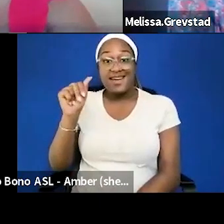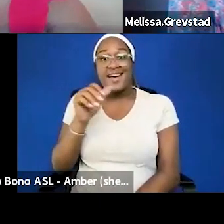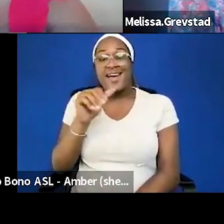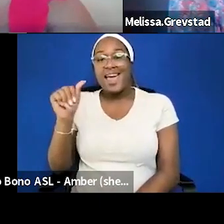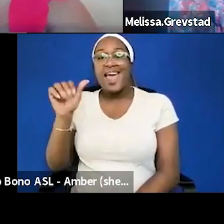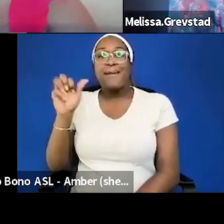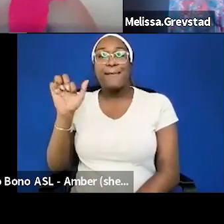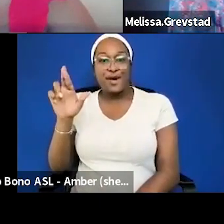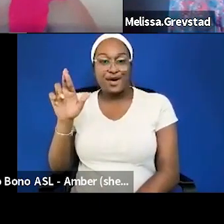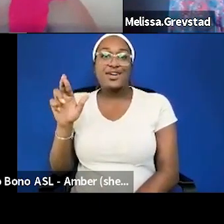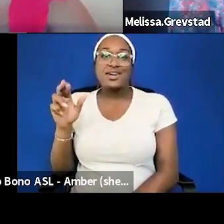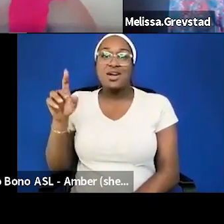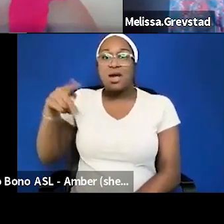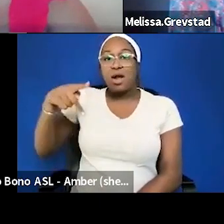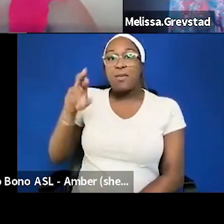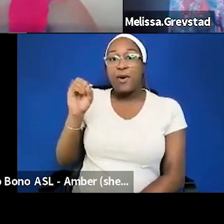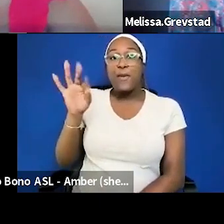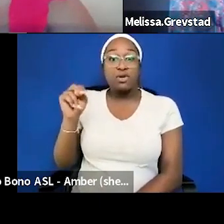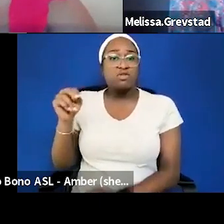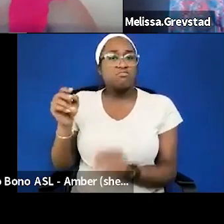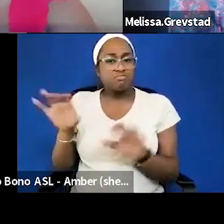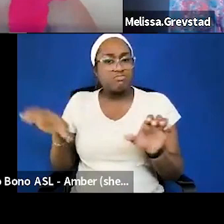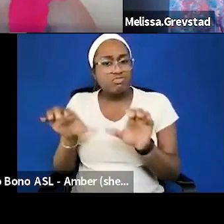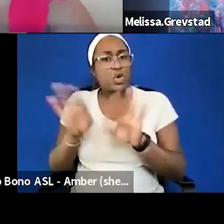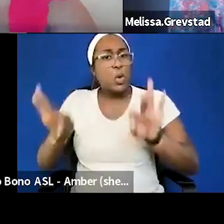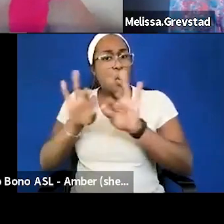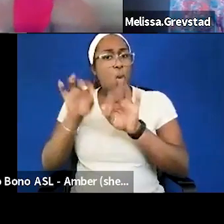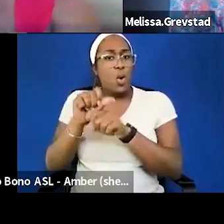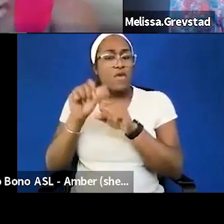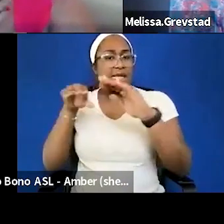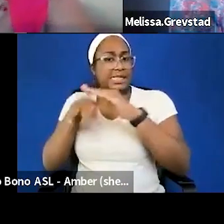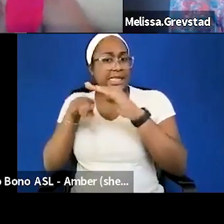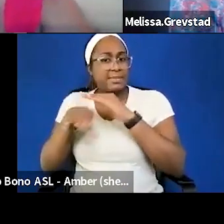Pro Bono ASL does important work towards accessibility and you should also support them.